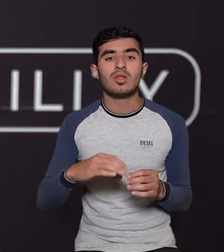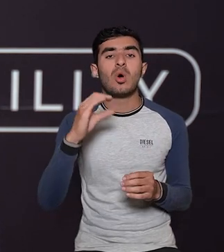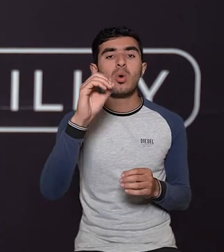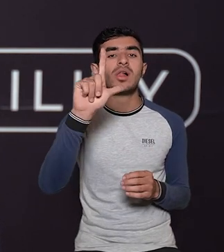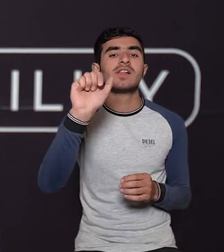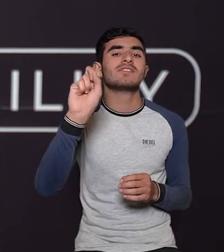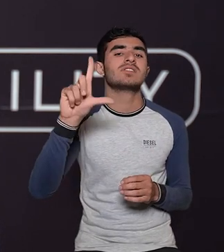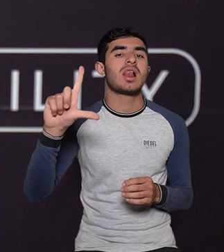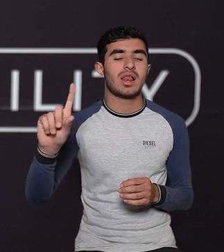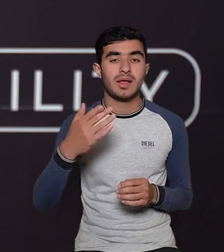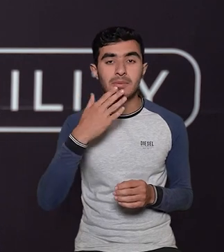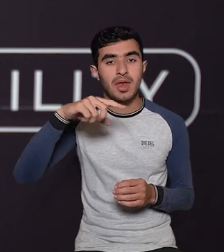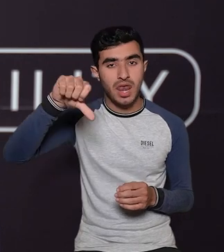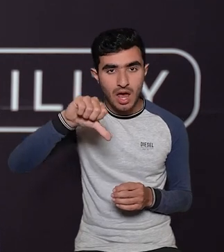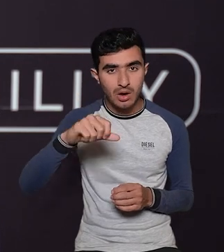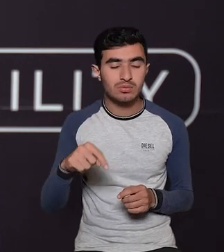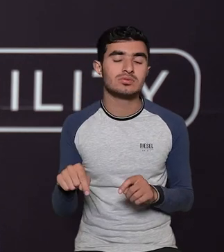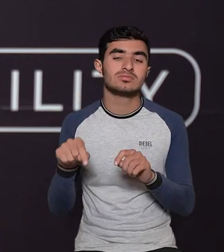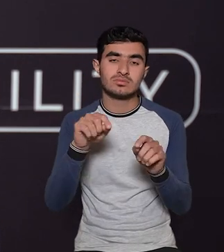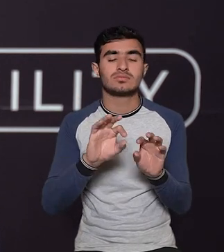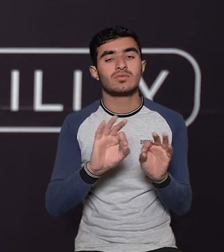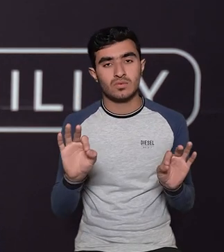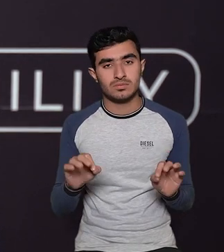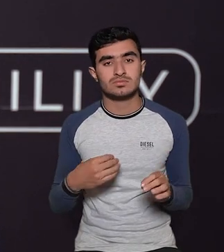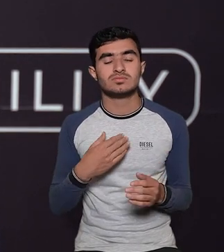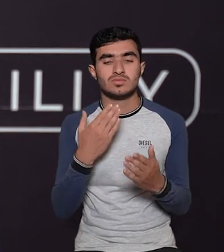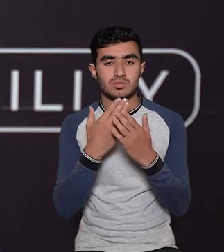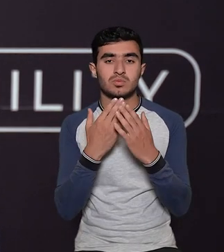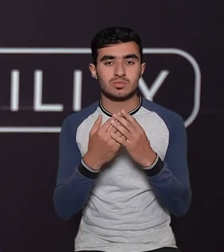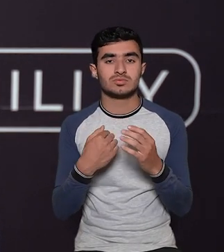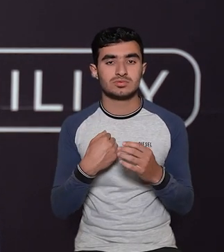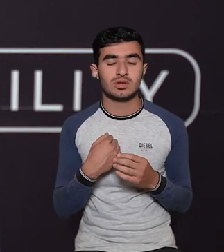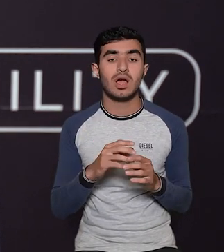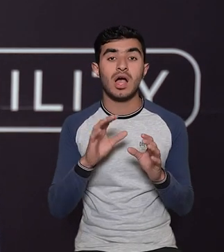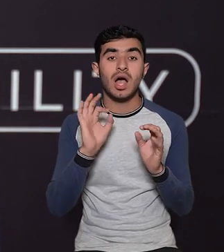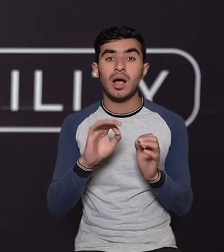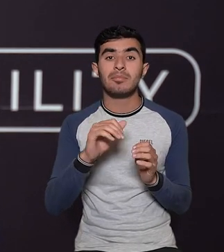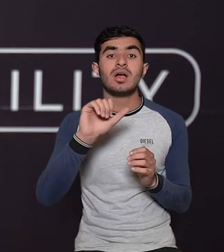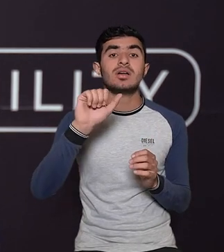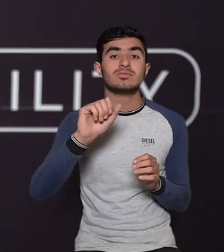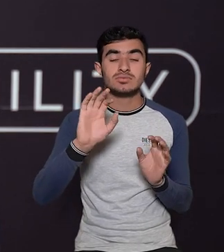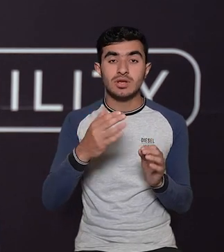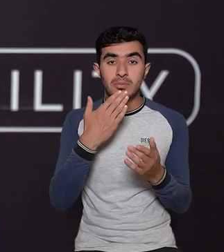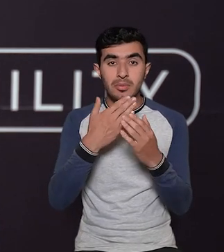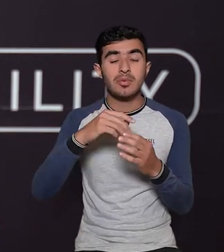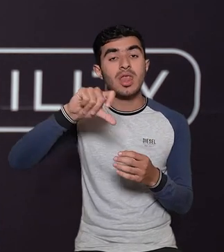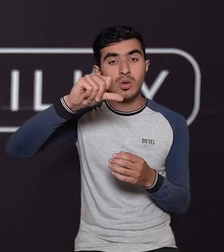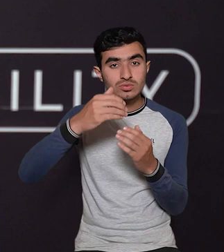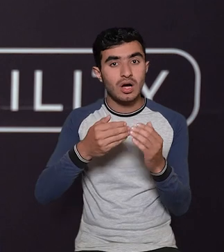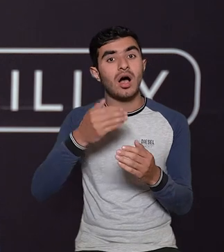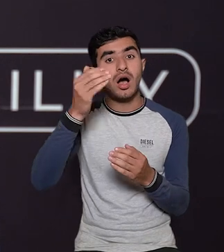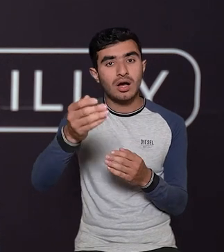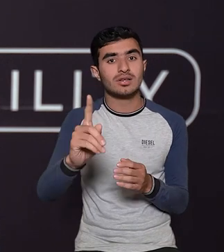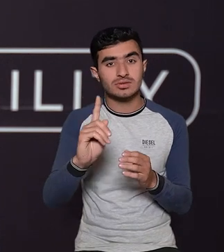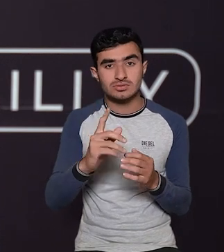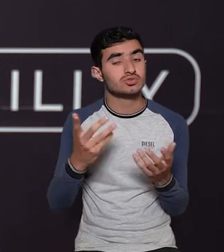I then came to the Senior School in Class 9, in O level First Year and there are five